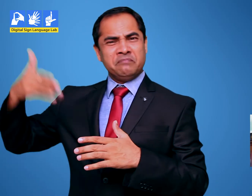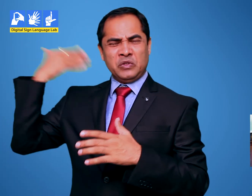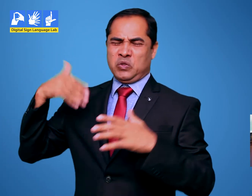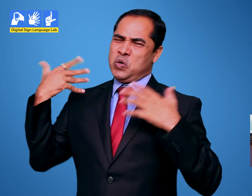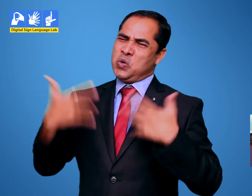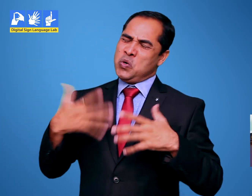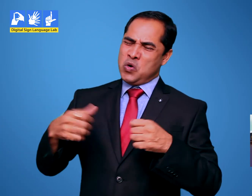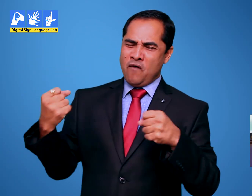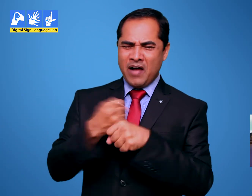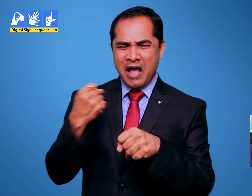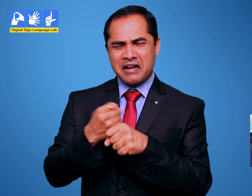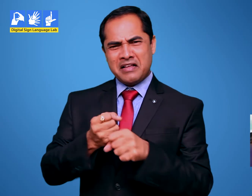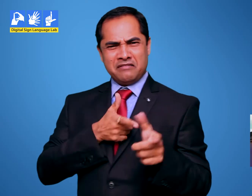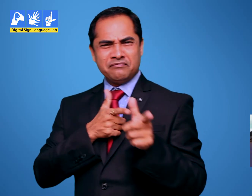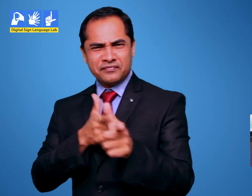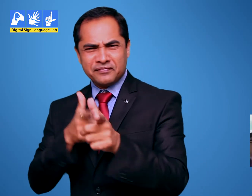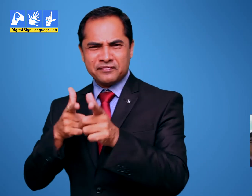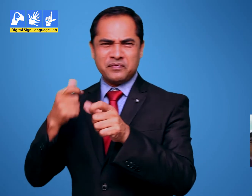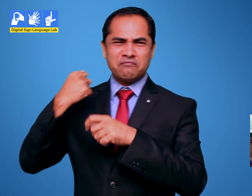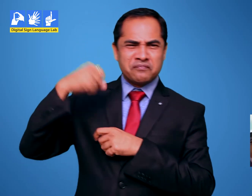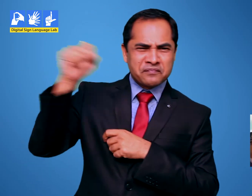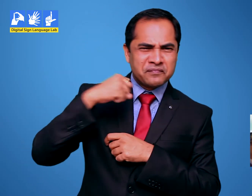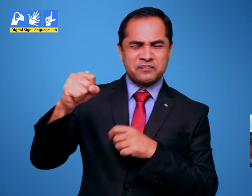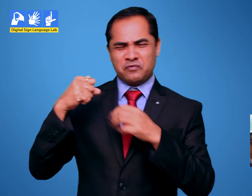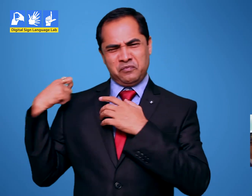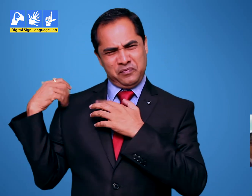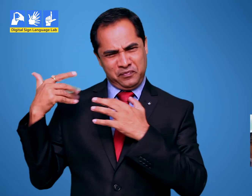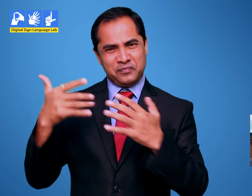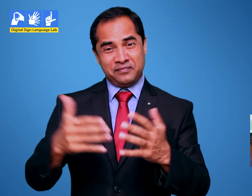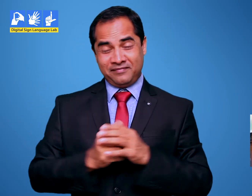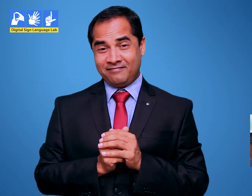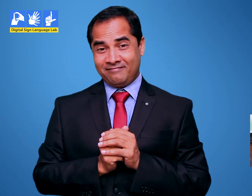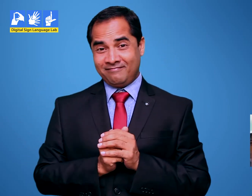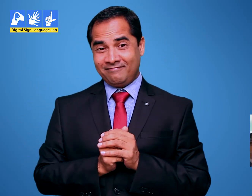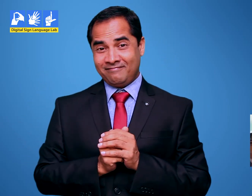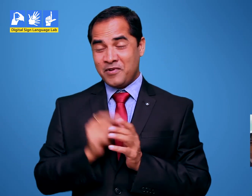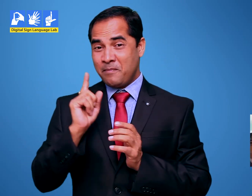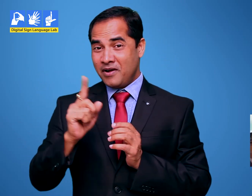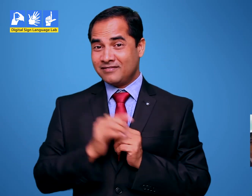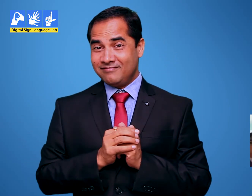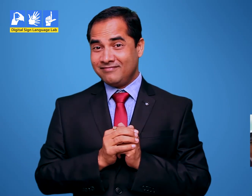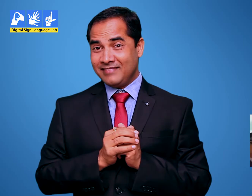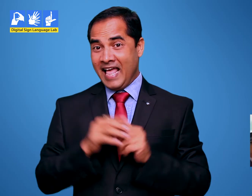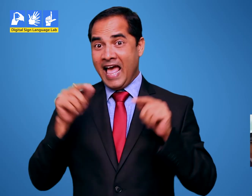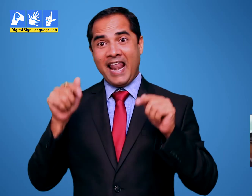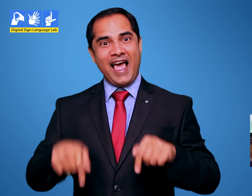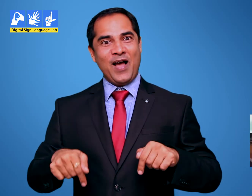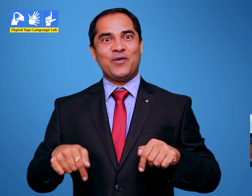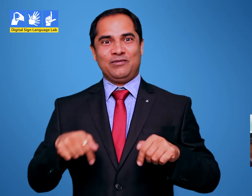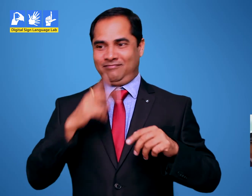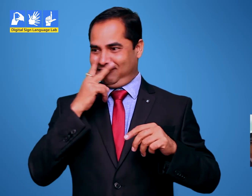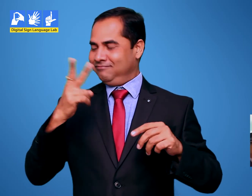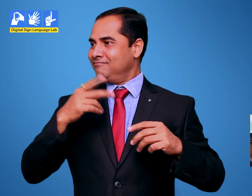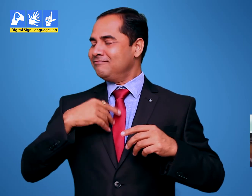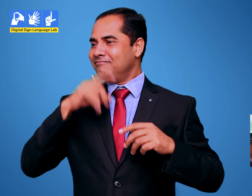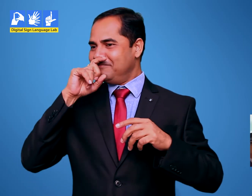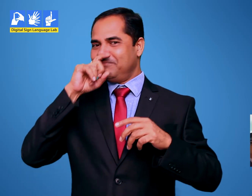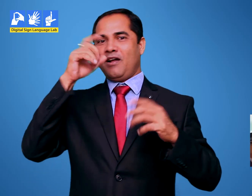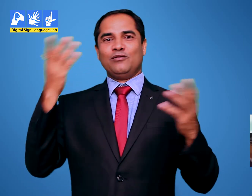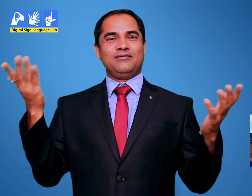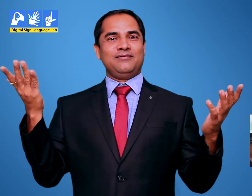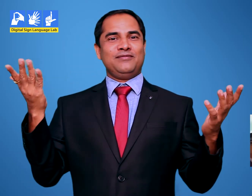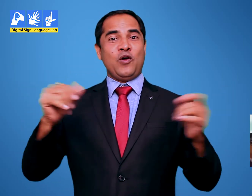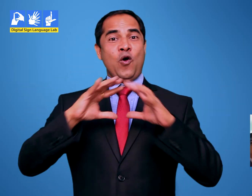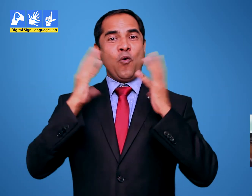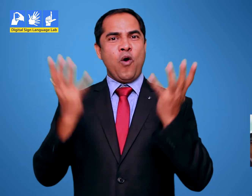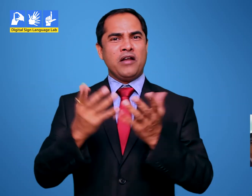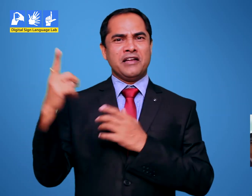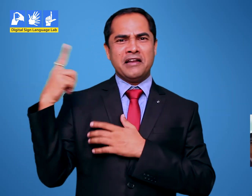the outlaws, not so long ago, have today been given this rare privilege to be